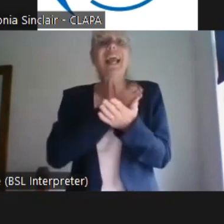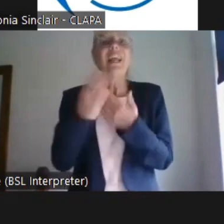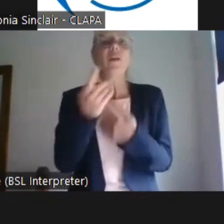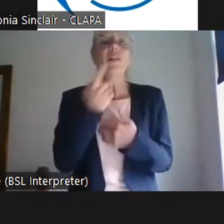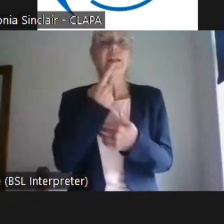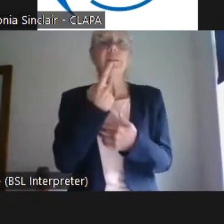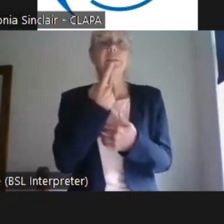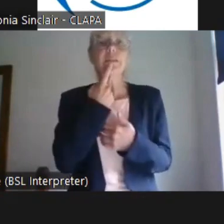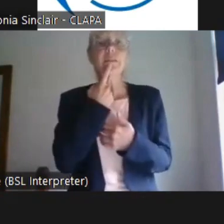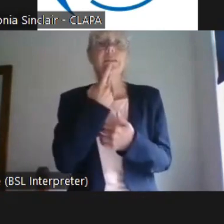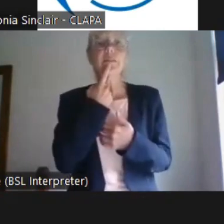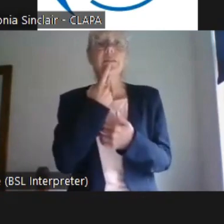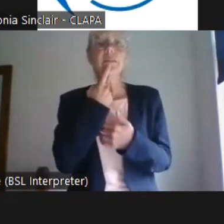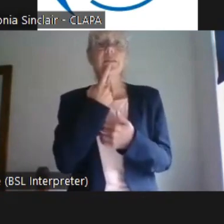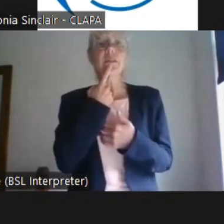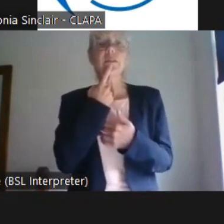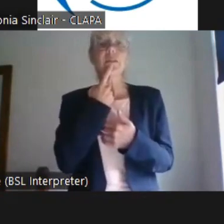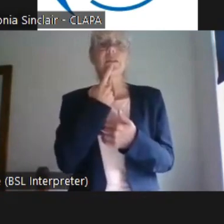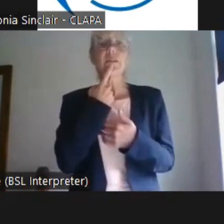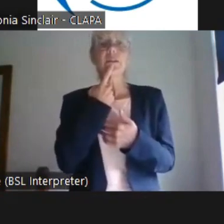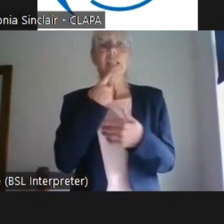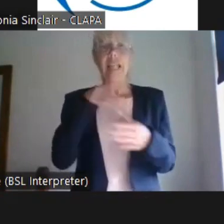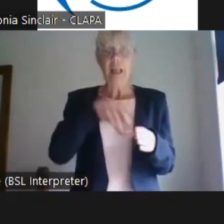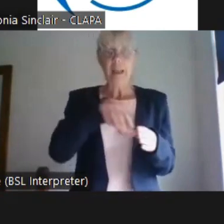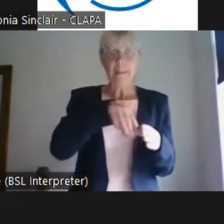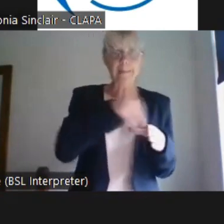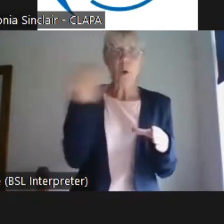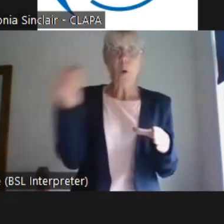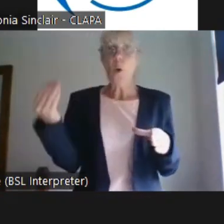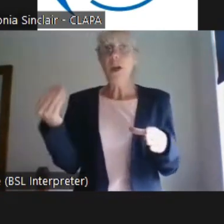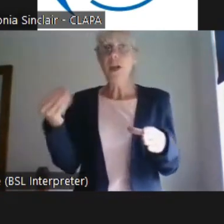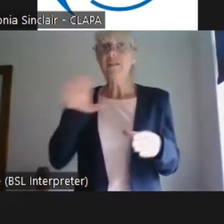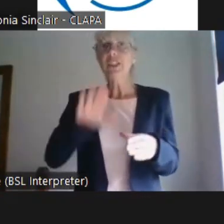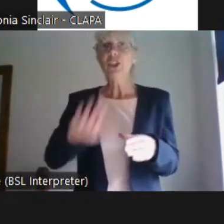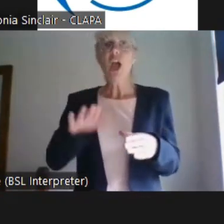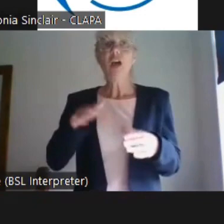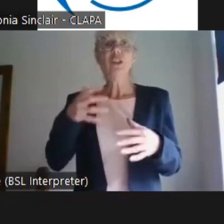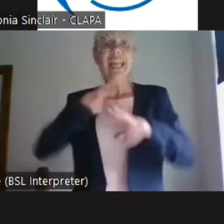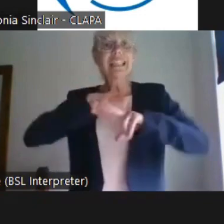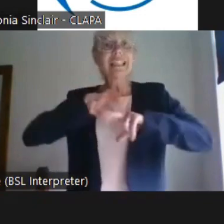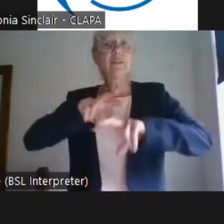you can pull things out it help the child explore when they're 10 months old they might be excited